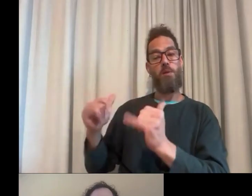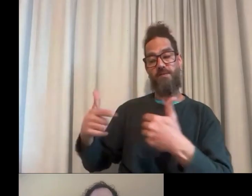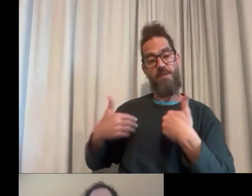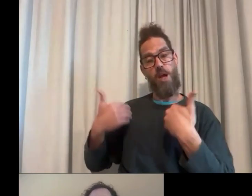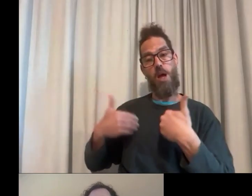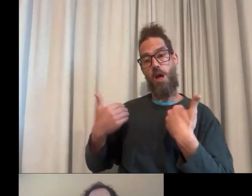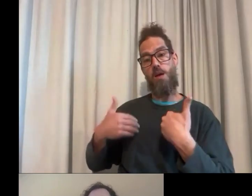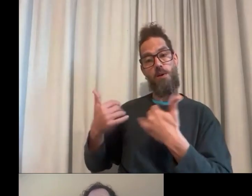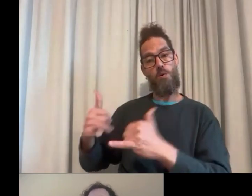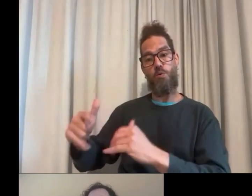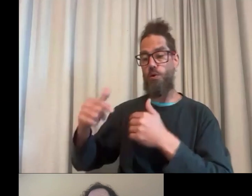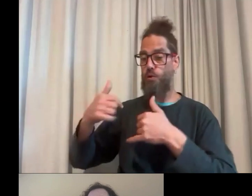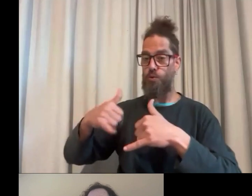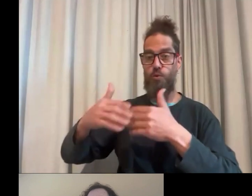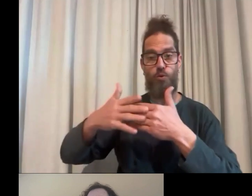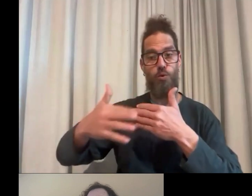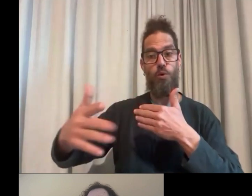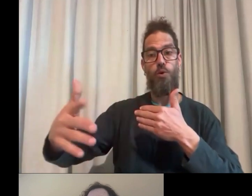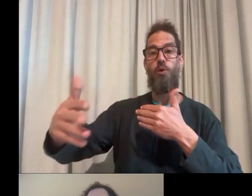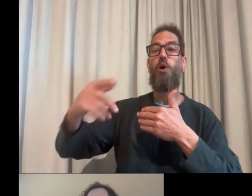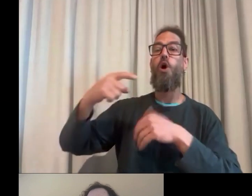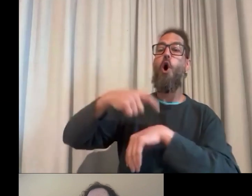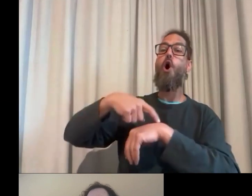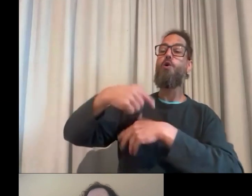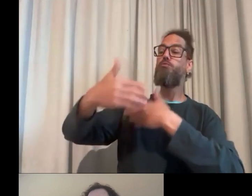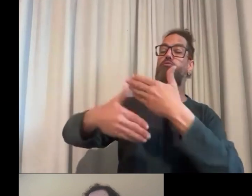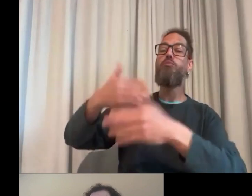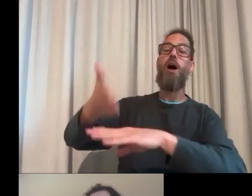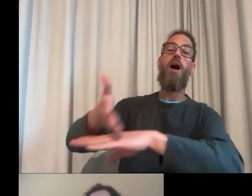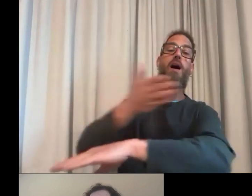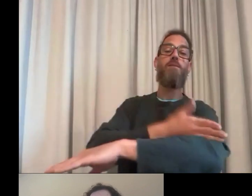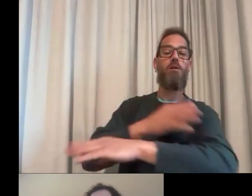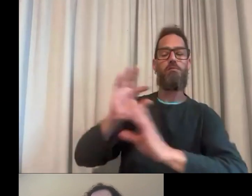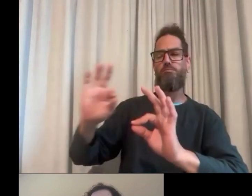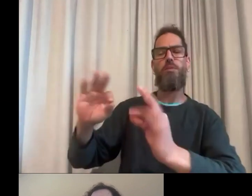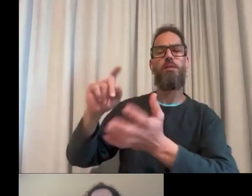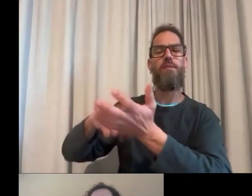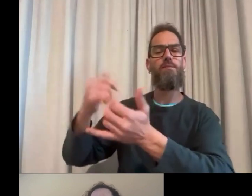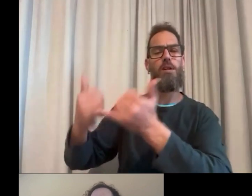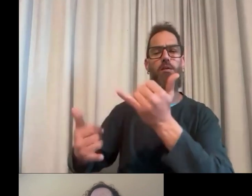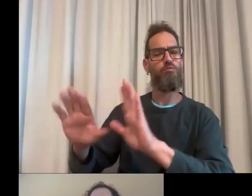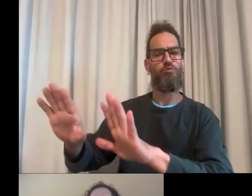to 2.2, because it's still going to be around when your deadline comes up.